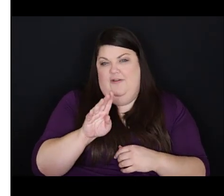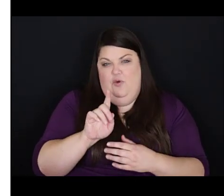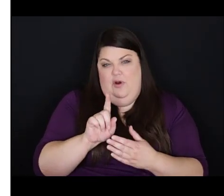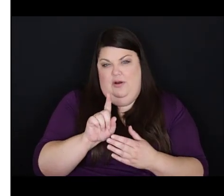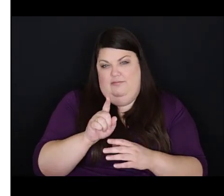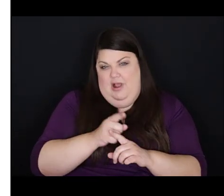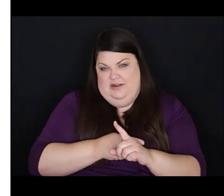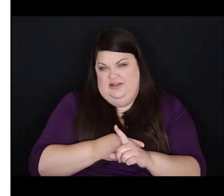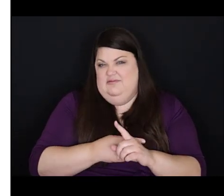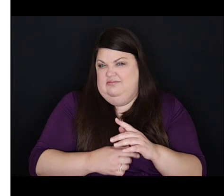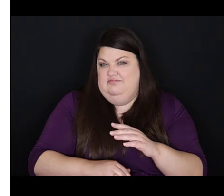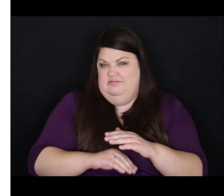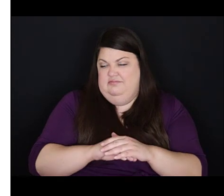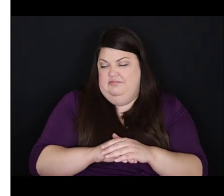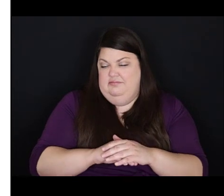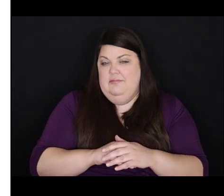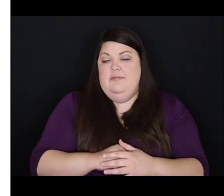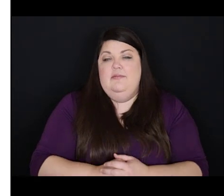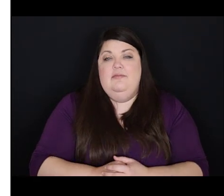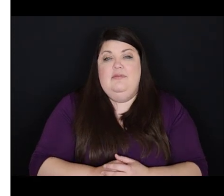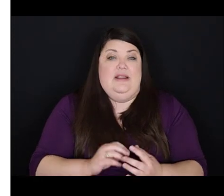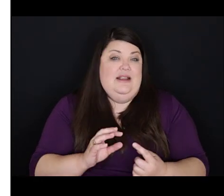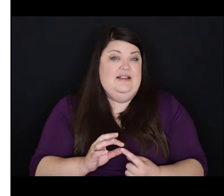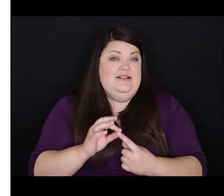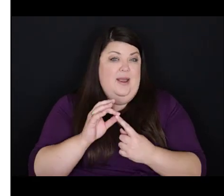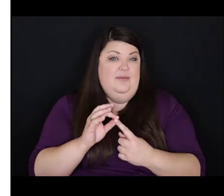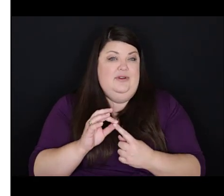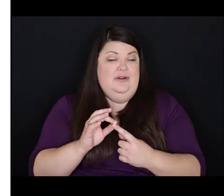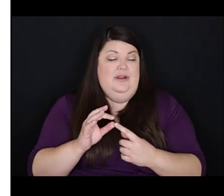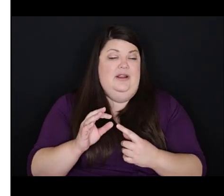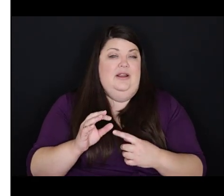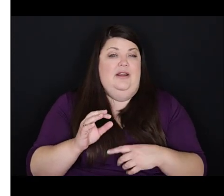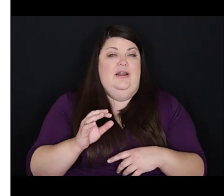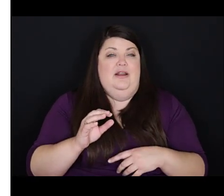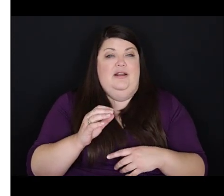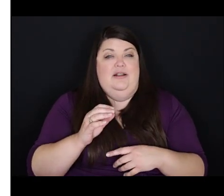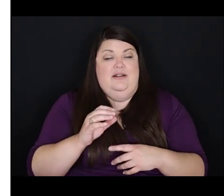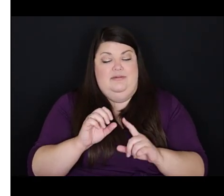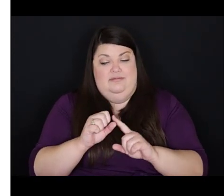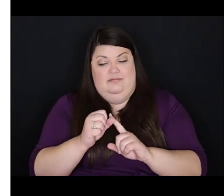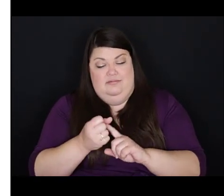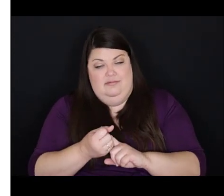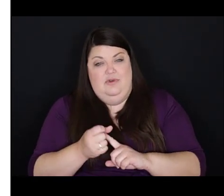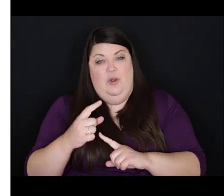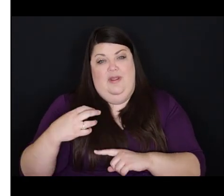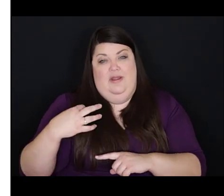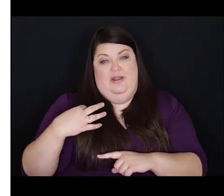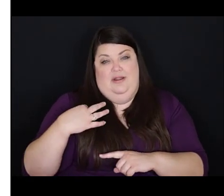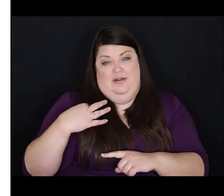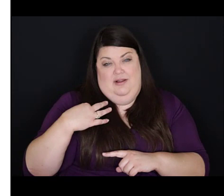unless under special circumstances the eligible individual and the rehabilitation counselor